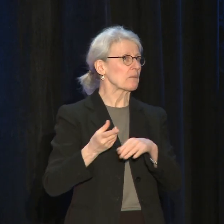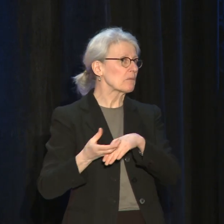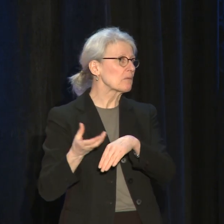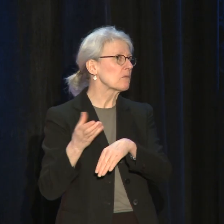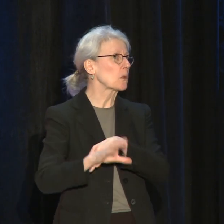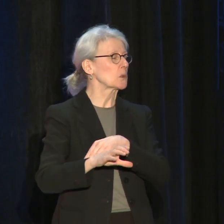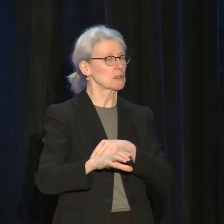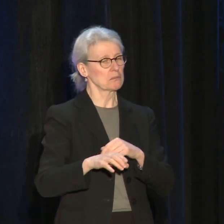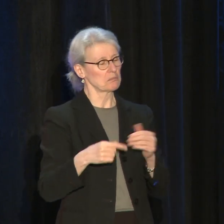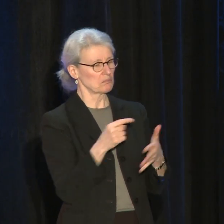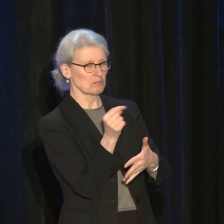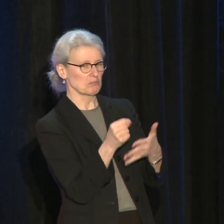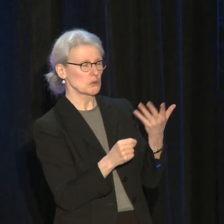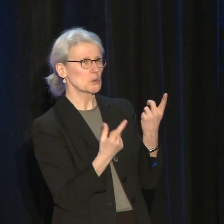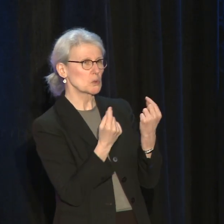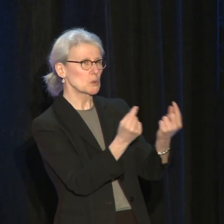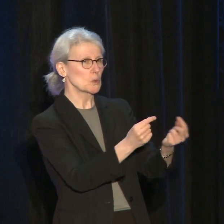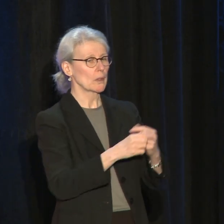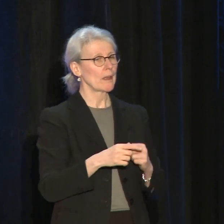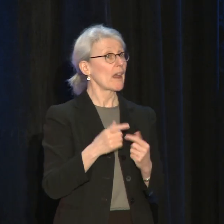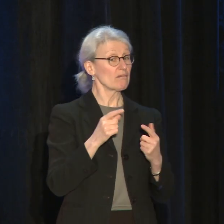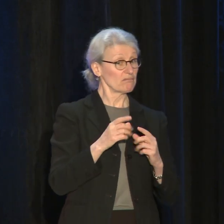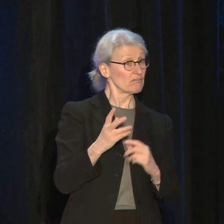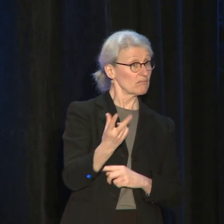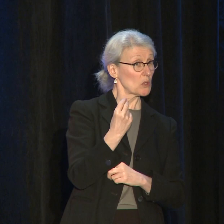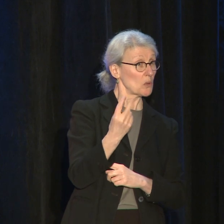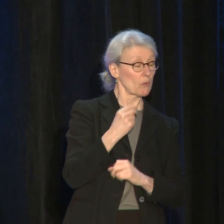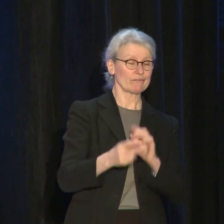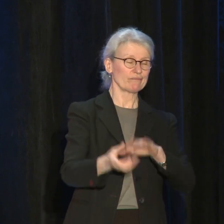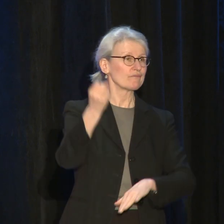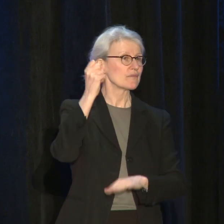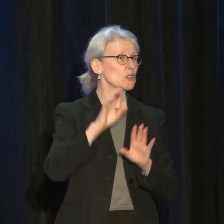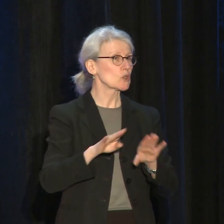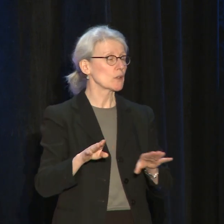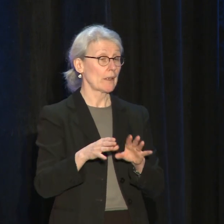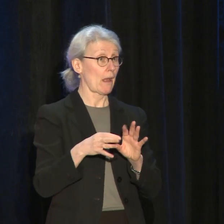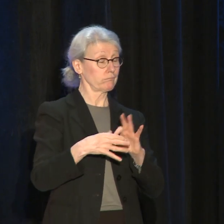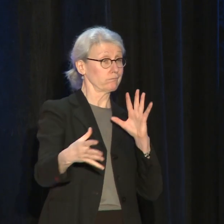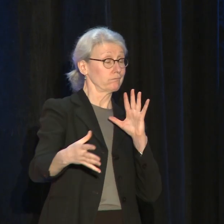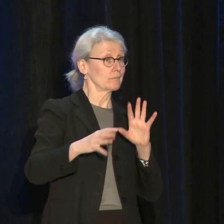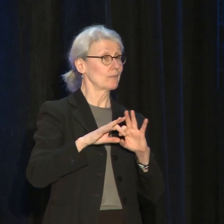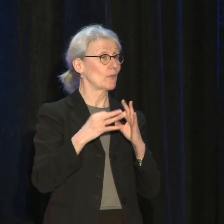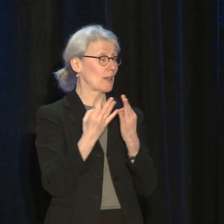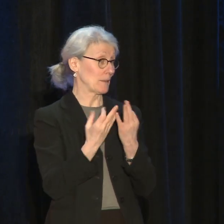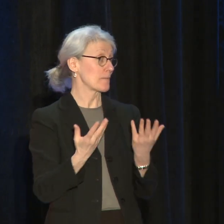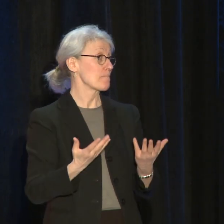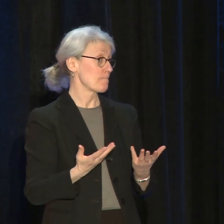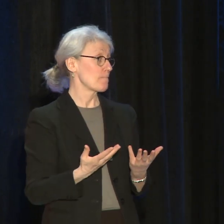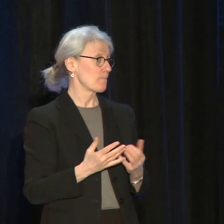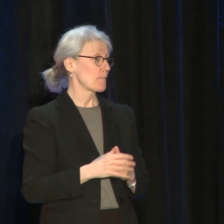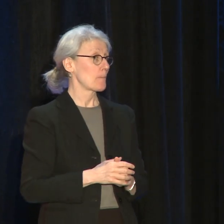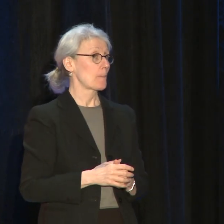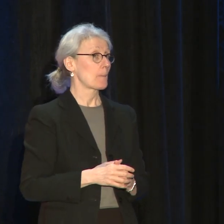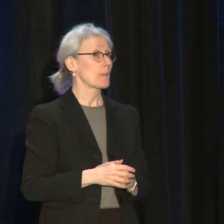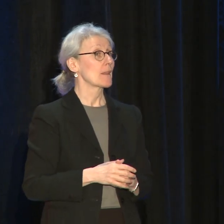compliance, taking children away, destroying family relationships. Also, over those twenty